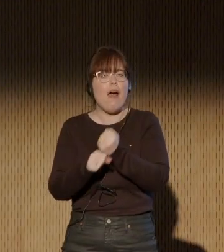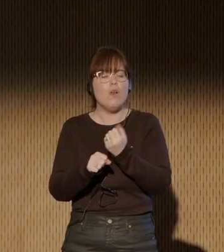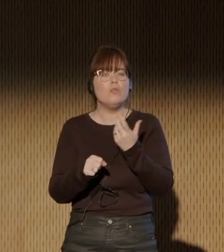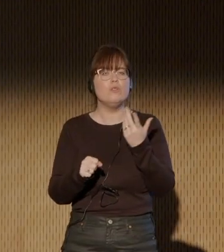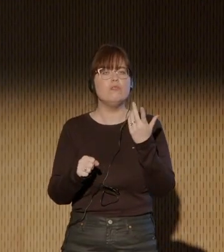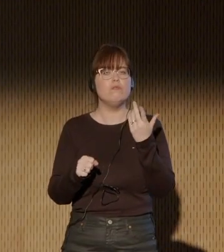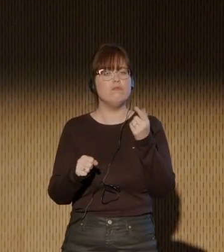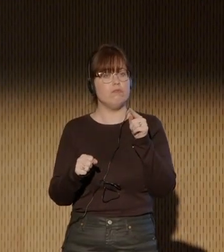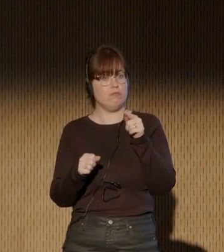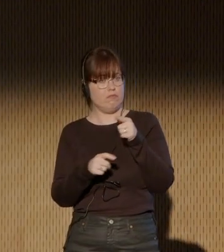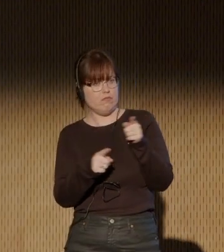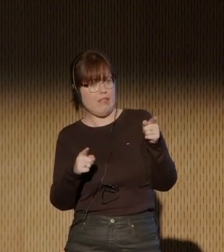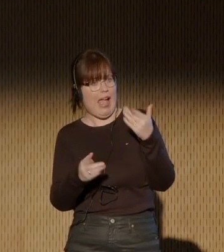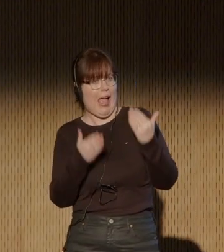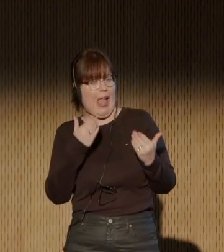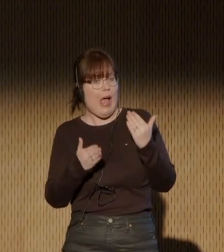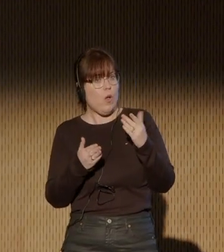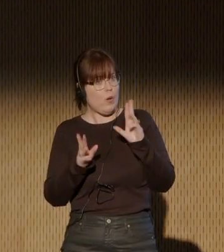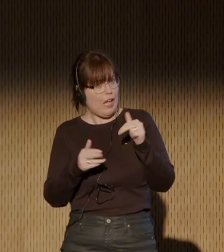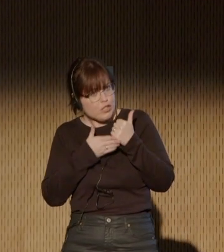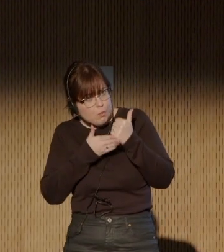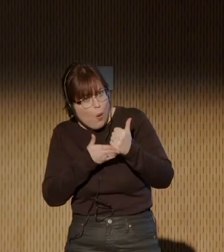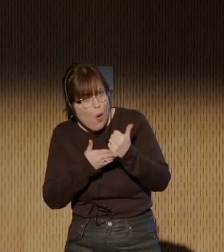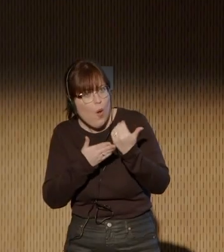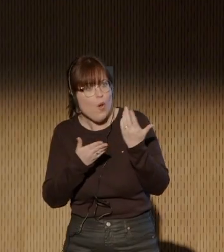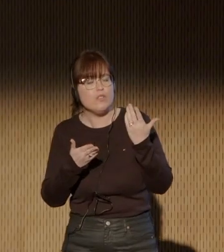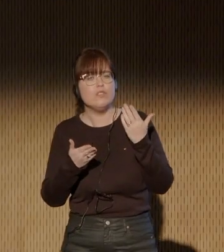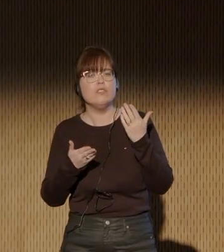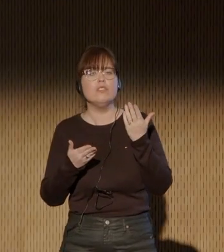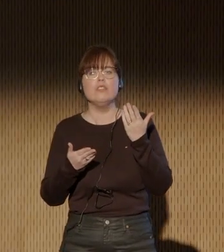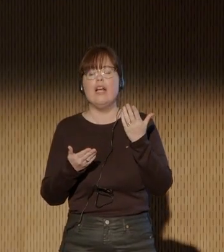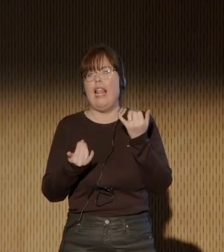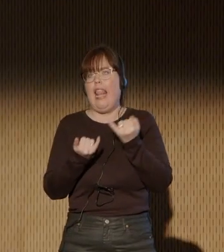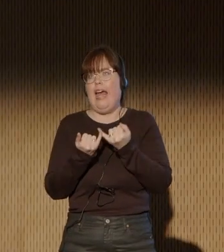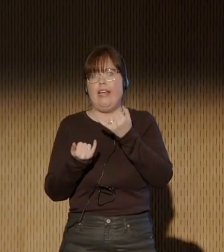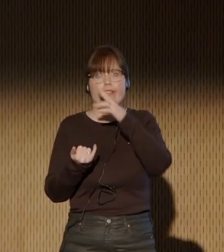practitioners could be supported further, particularly in relation to measuring the